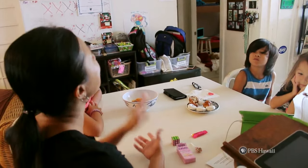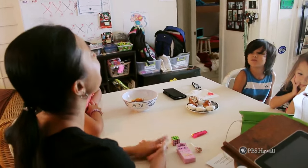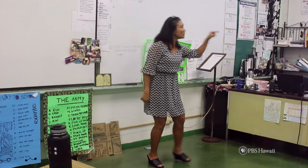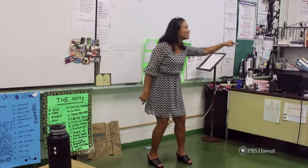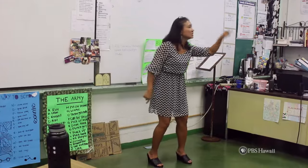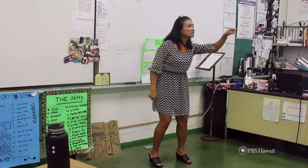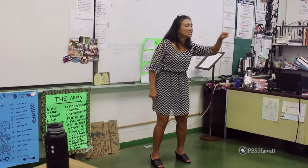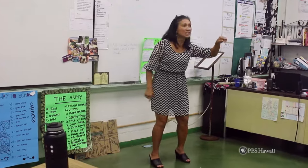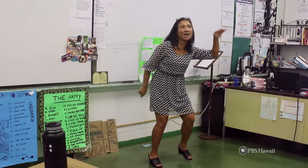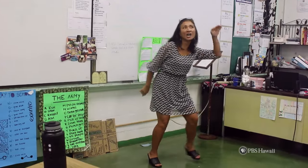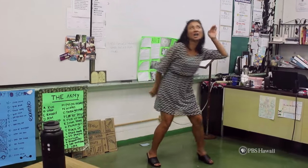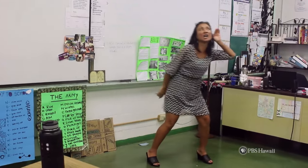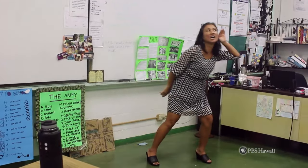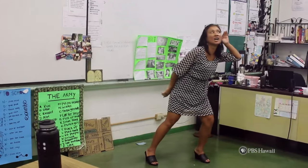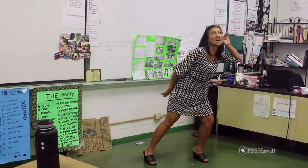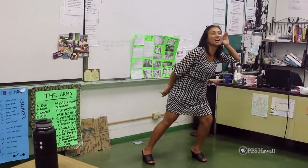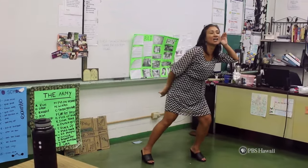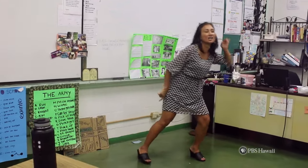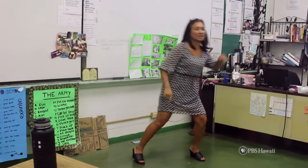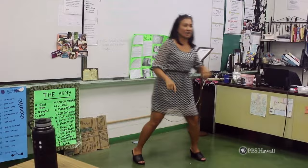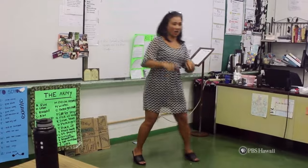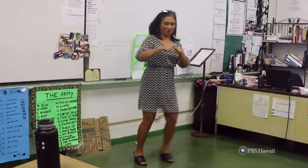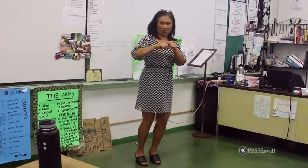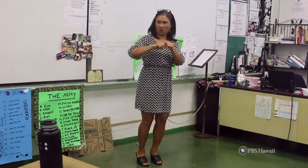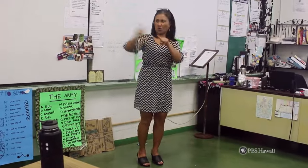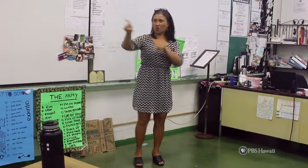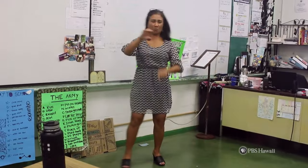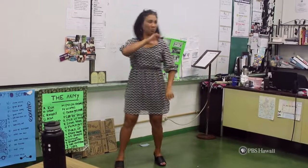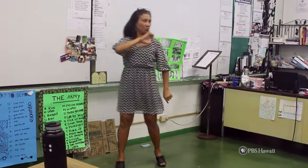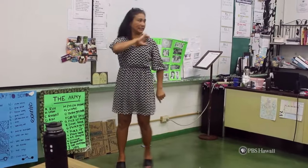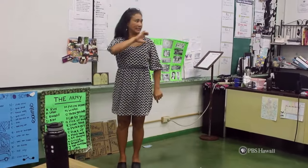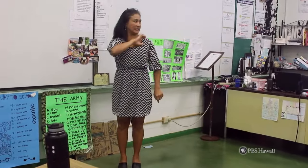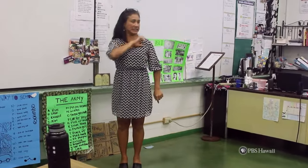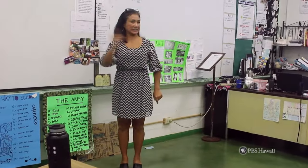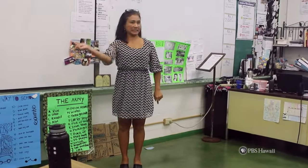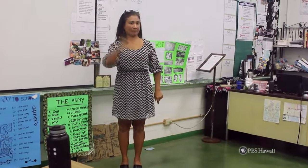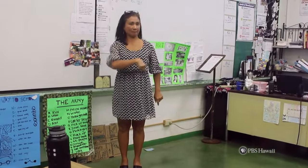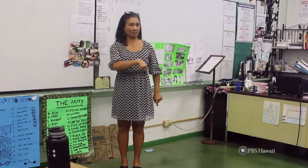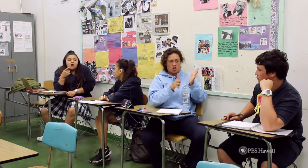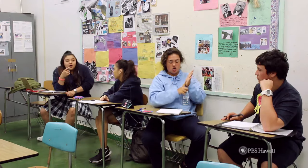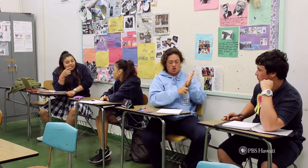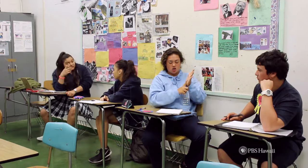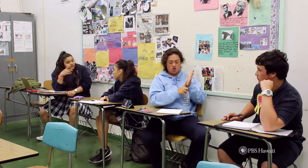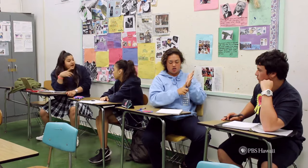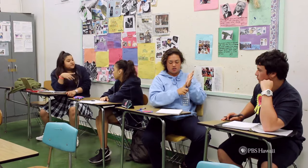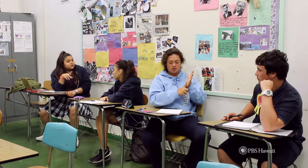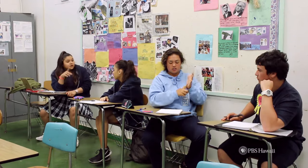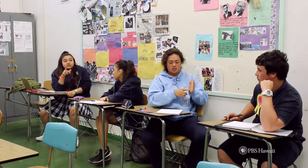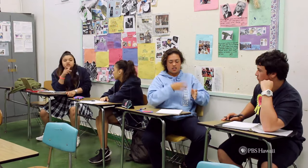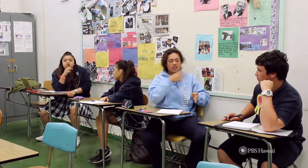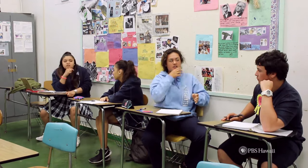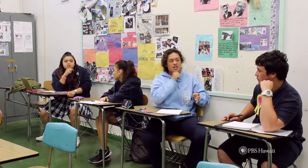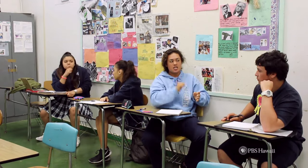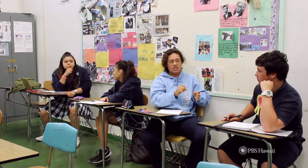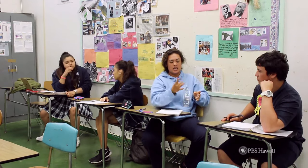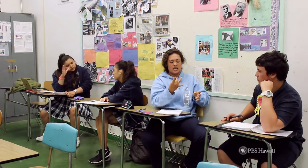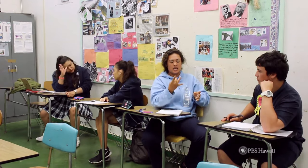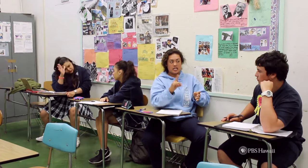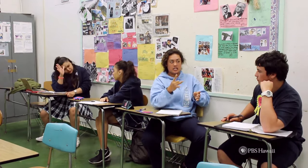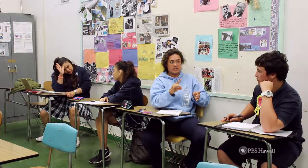With American Sign Language not offered in many schools as a foreign language, Marylou Beal strives to teach younger generations to communicate